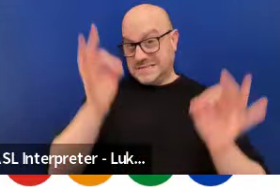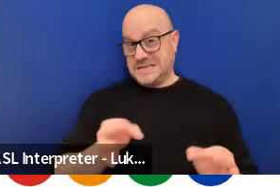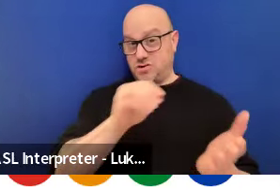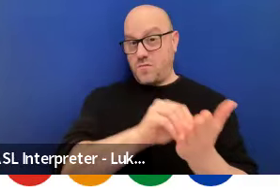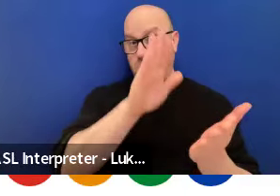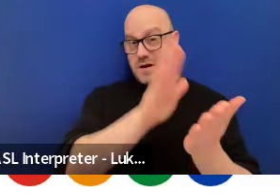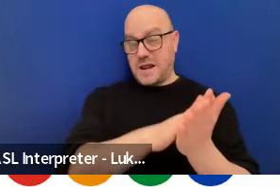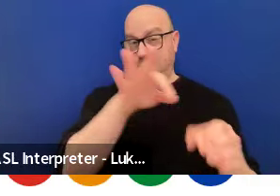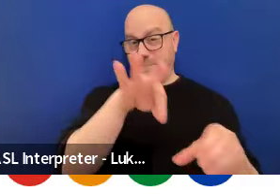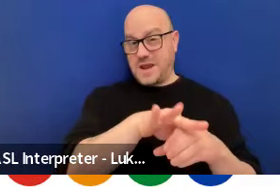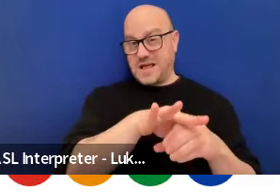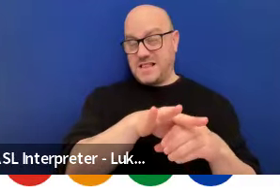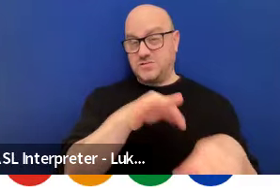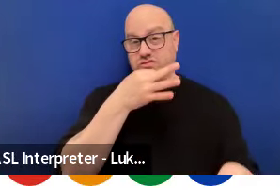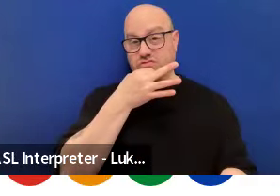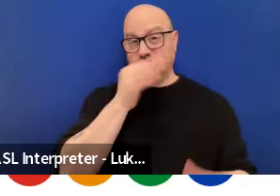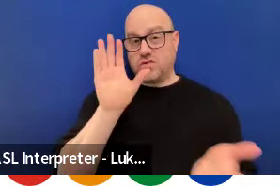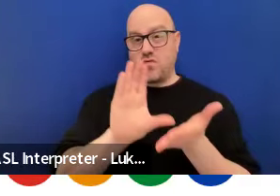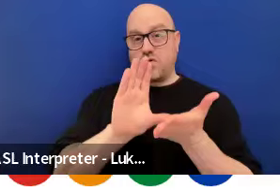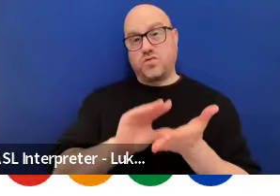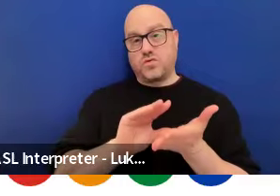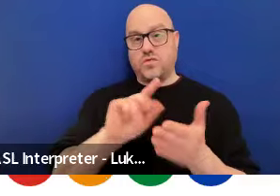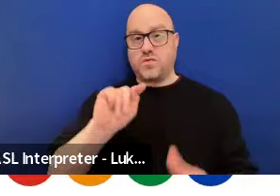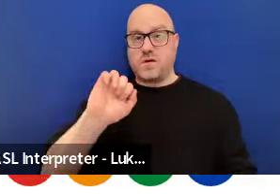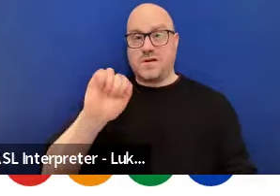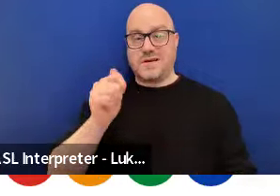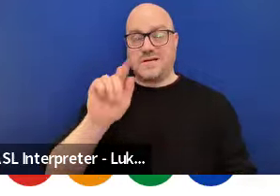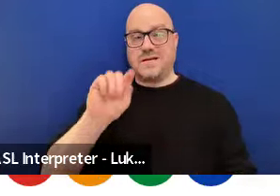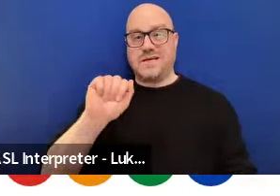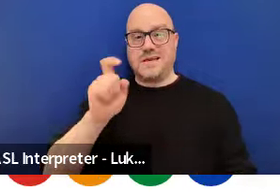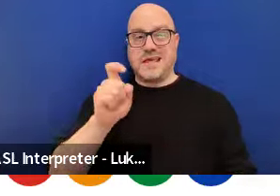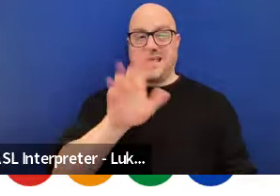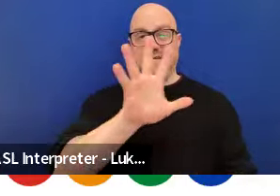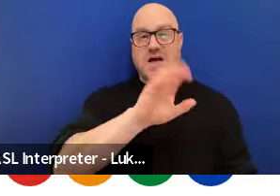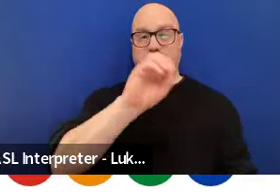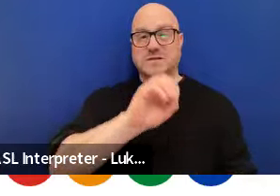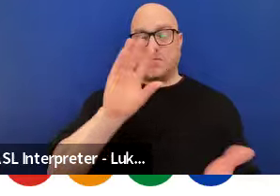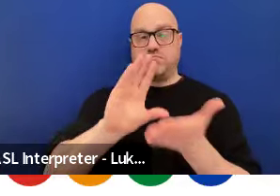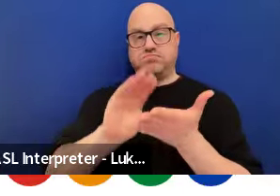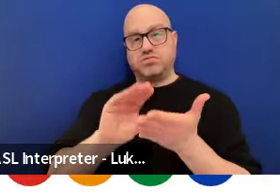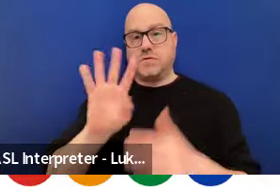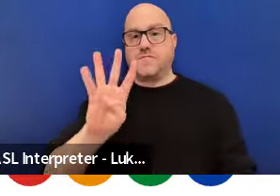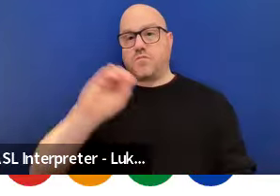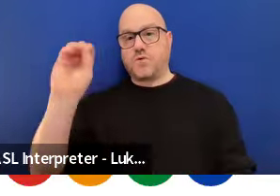THEIR CONCERNS ABOUT A NEW DECISION THAT IS BEING PUT ON THE BALLOT TO REDUCE THE TAXES FROM 5%